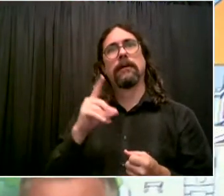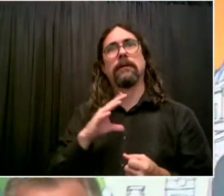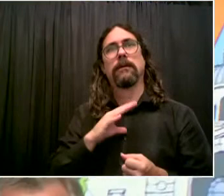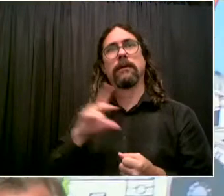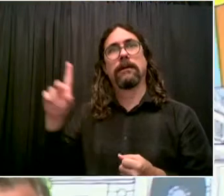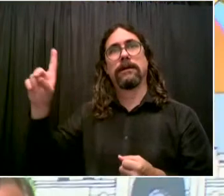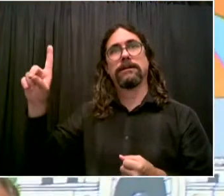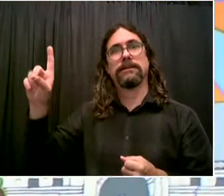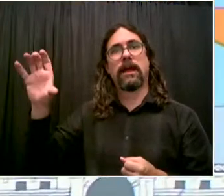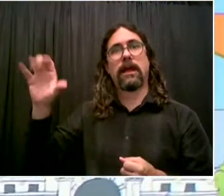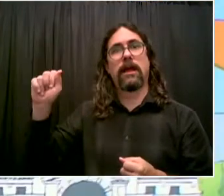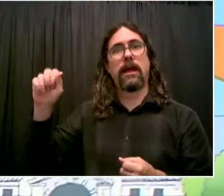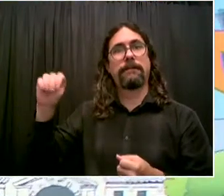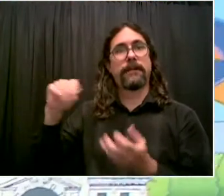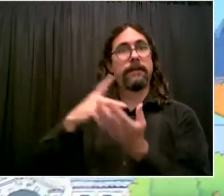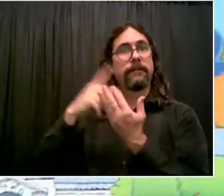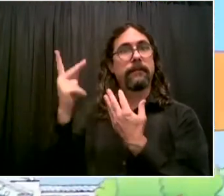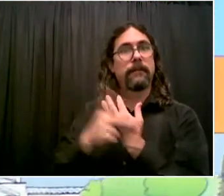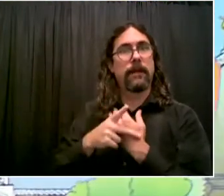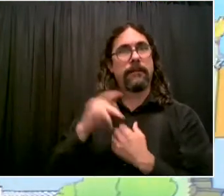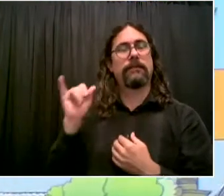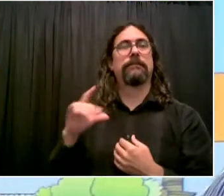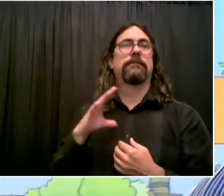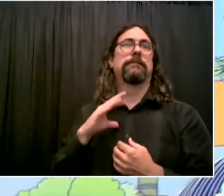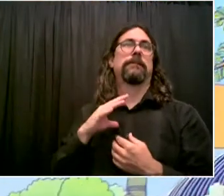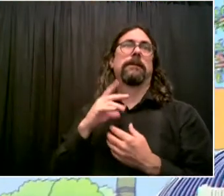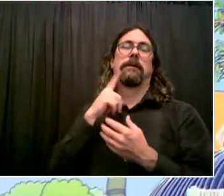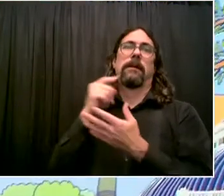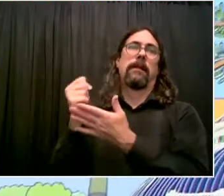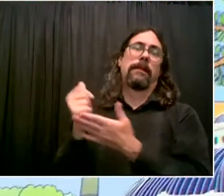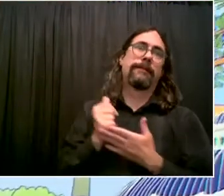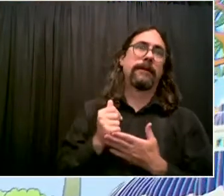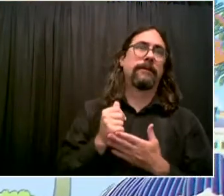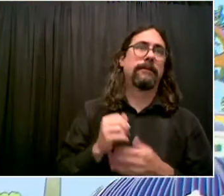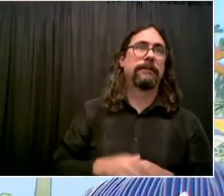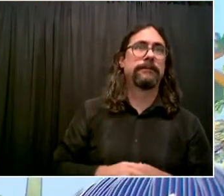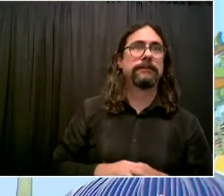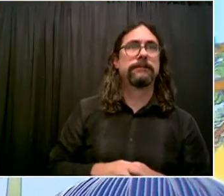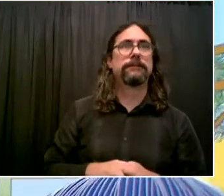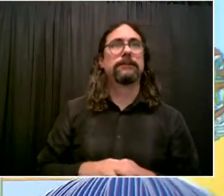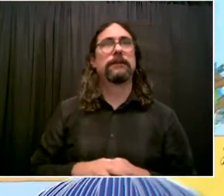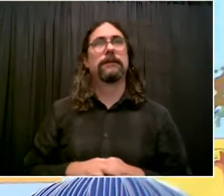THANK YOU